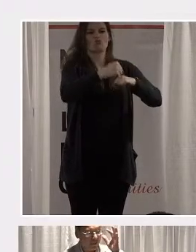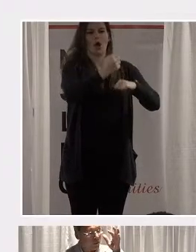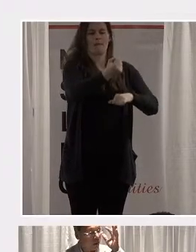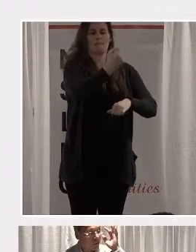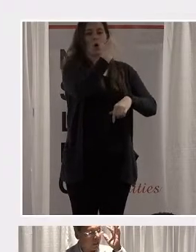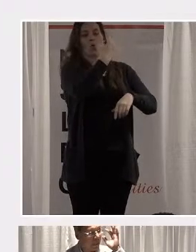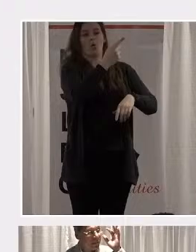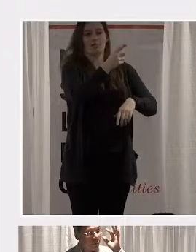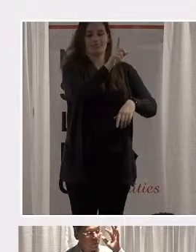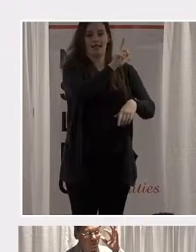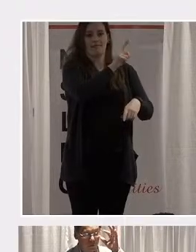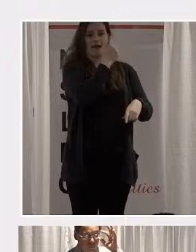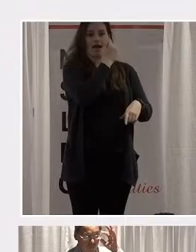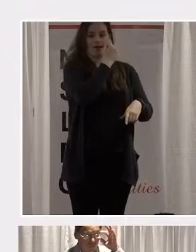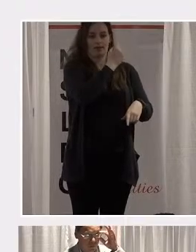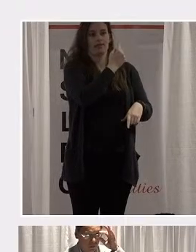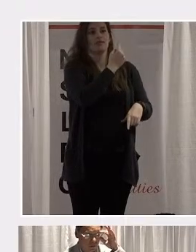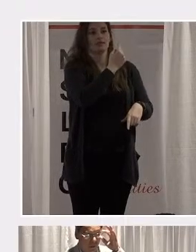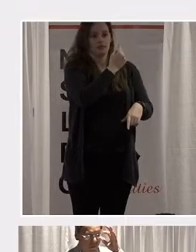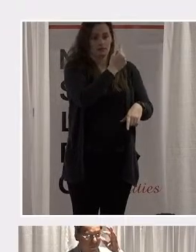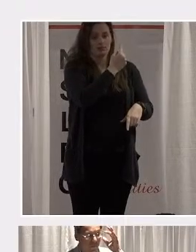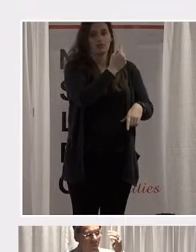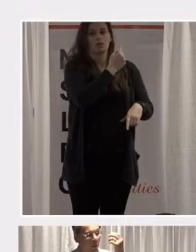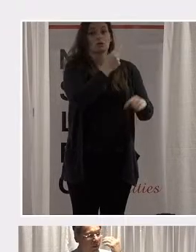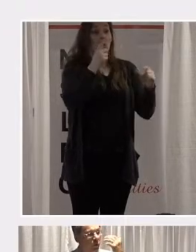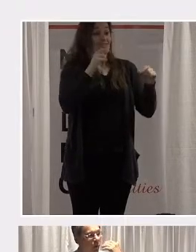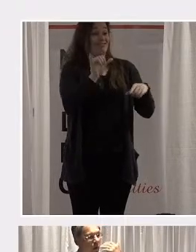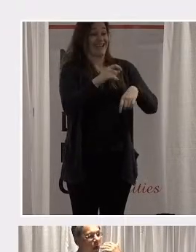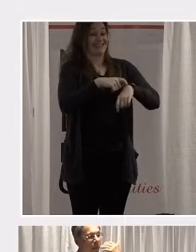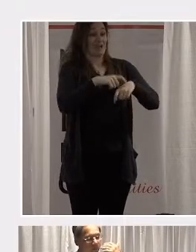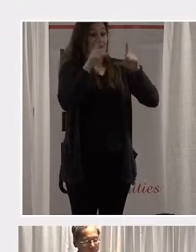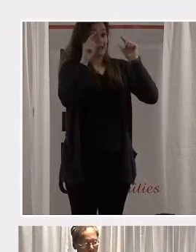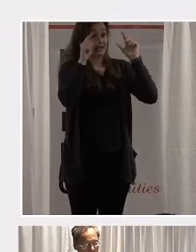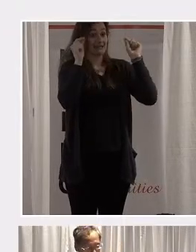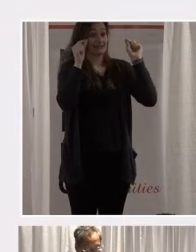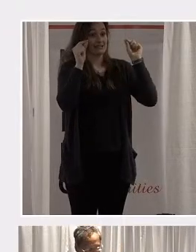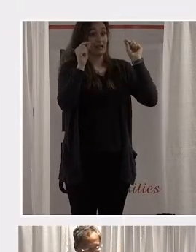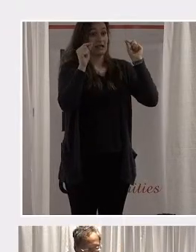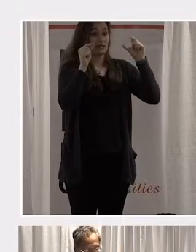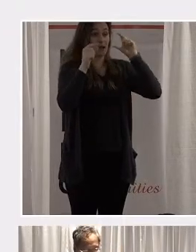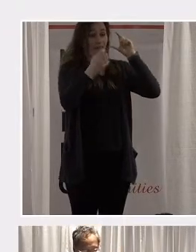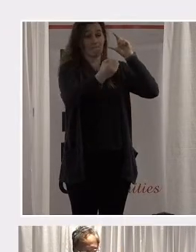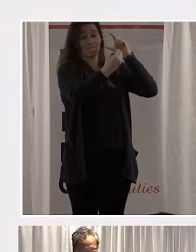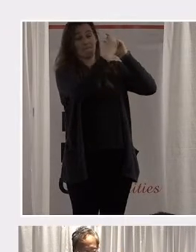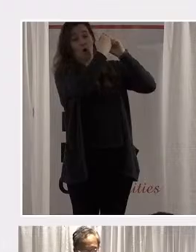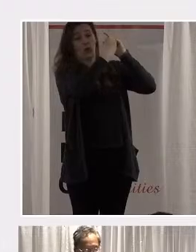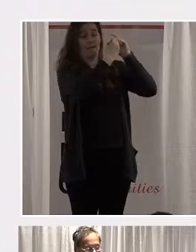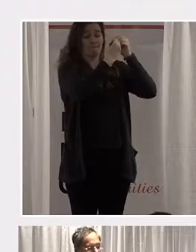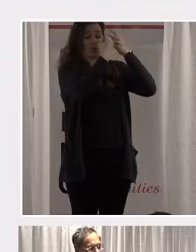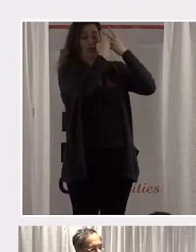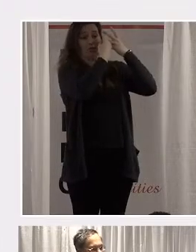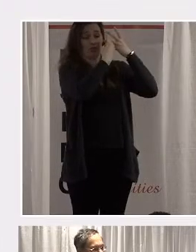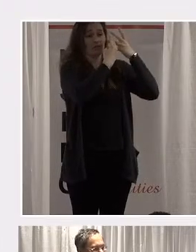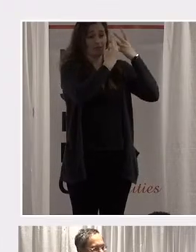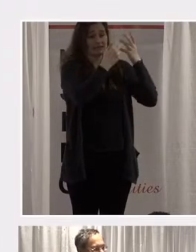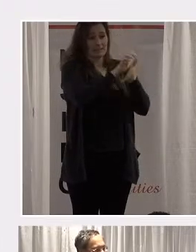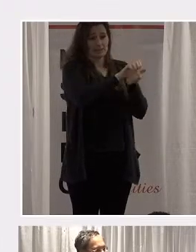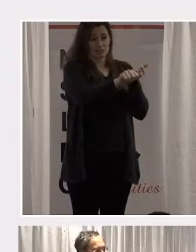AND ALL THE GLASS WAS -- WENT INTO MY EYE. SO I HAD TO -- I WAS IN THE HOSPITAL FOR TWO WEEKS,